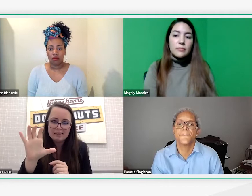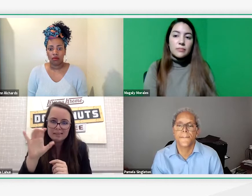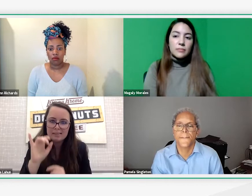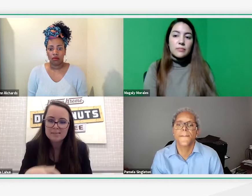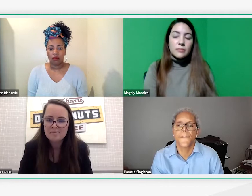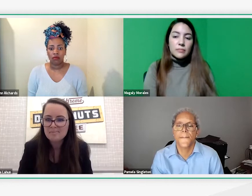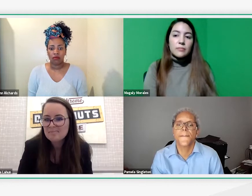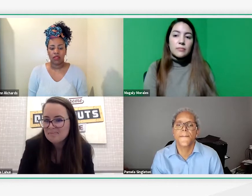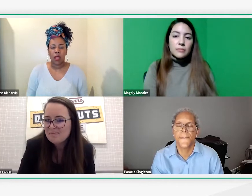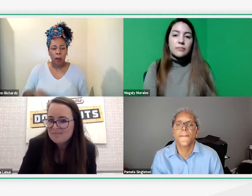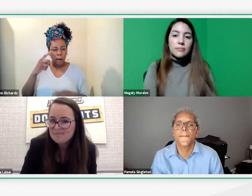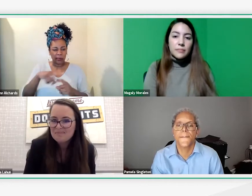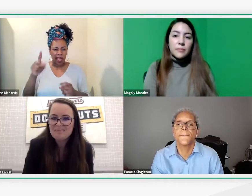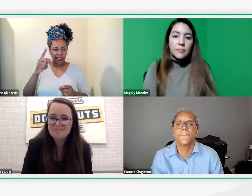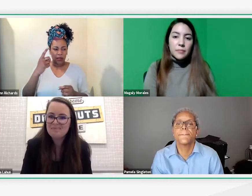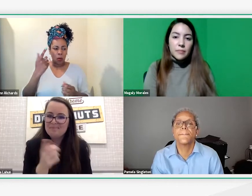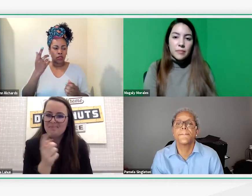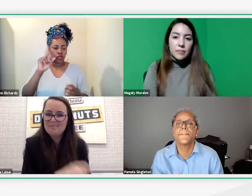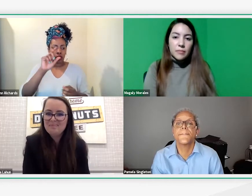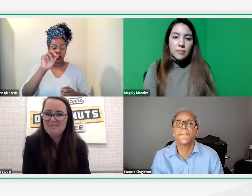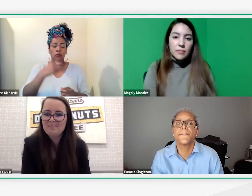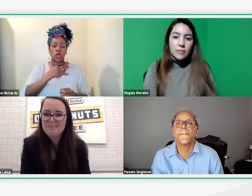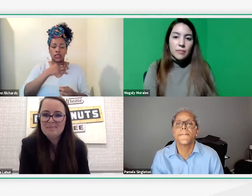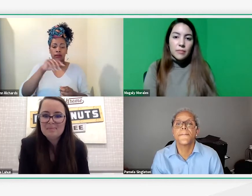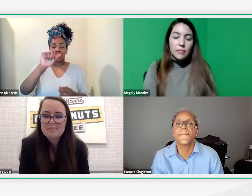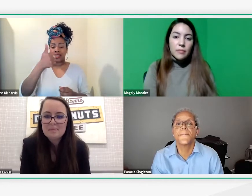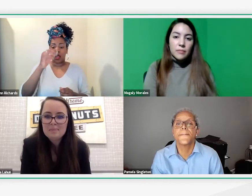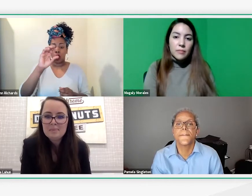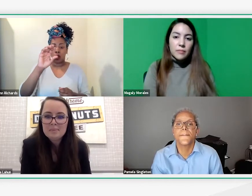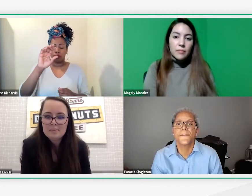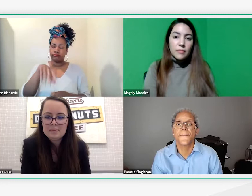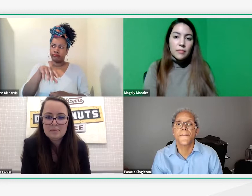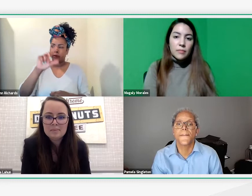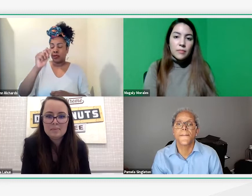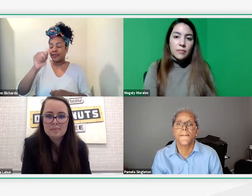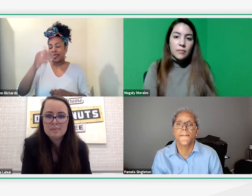that 1099-NEC is needed. >>ROXANN RICHARDS: